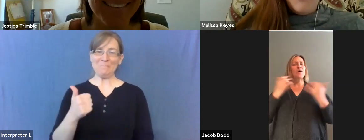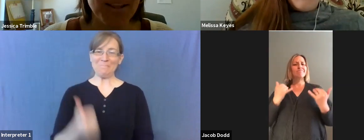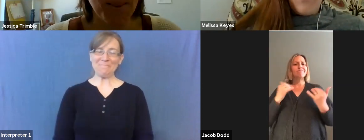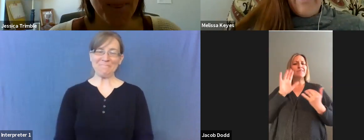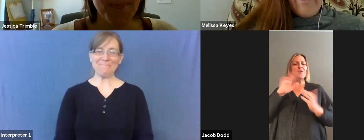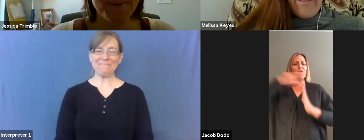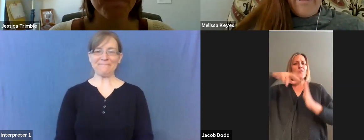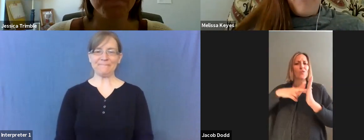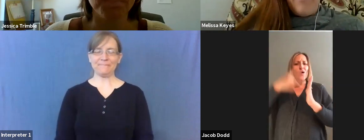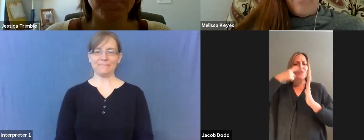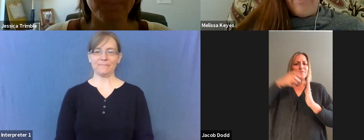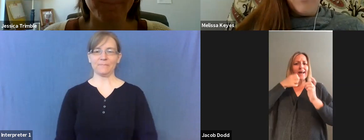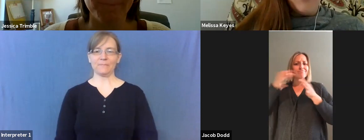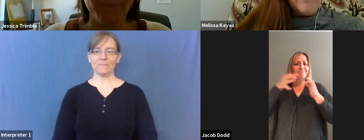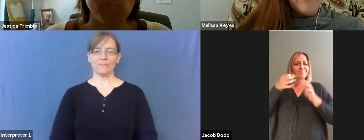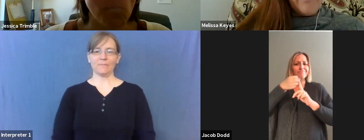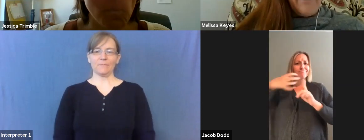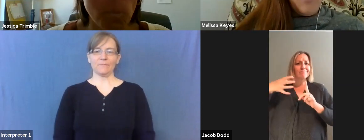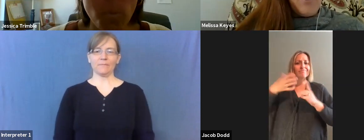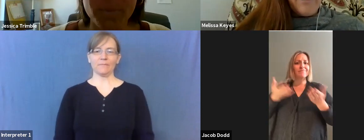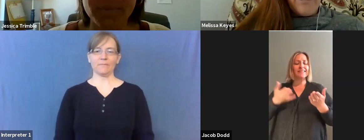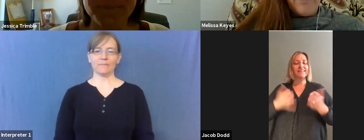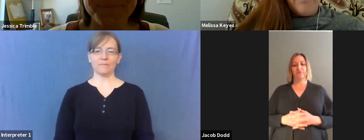So I am the agency's Executive Director.